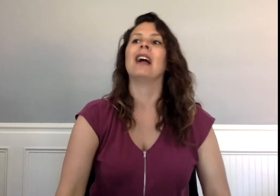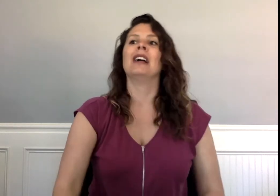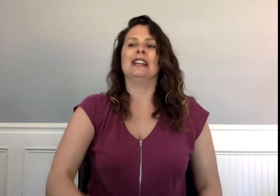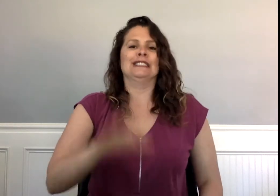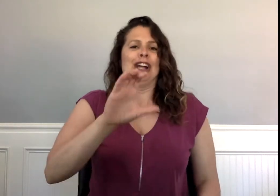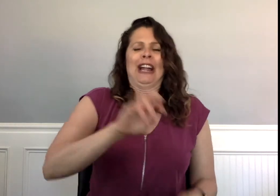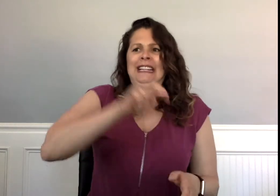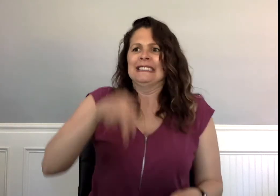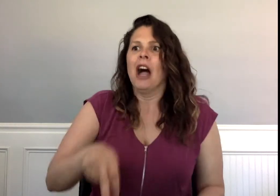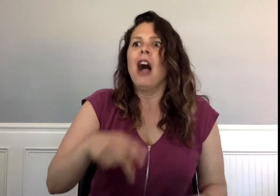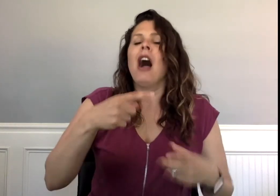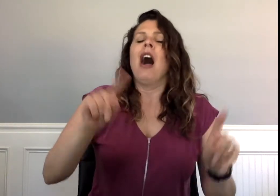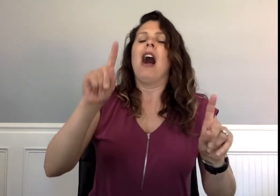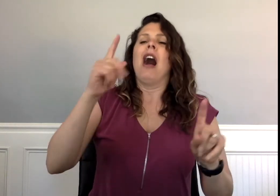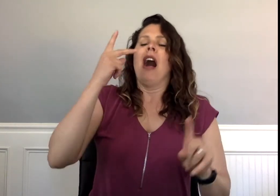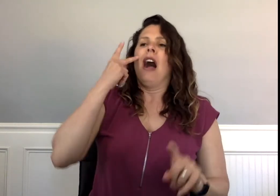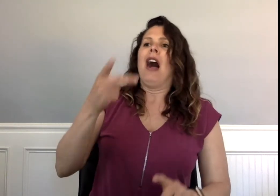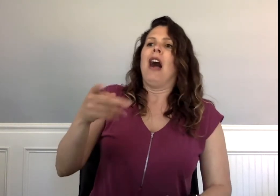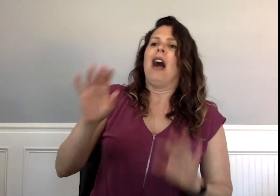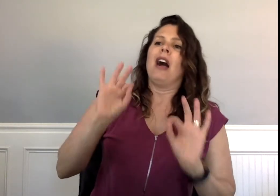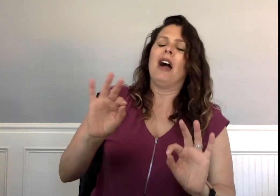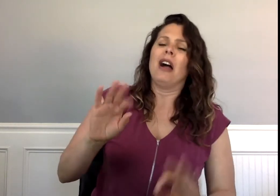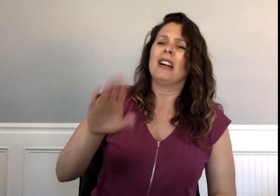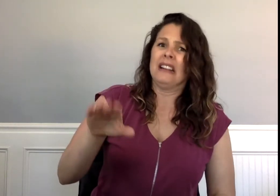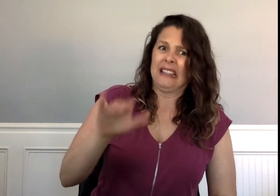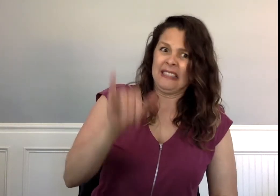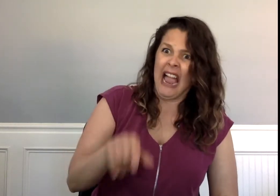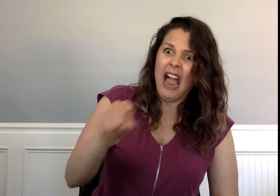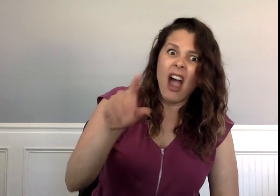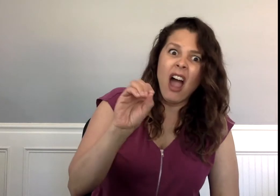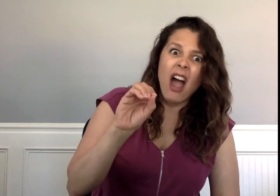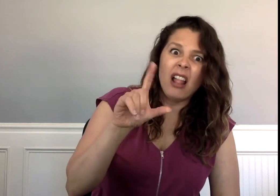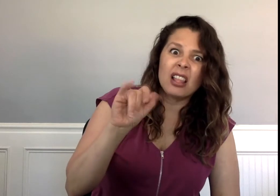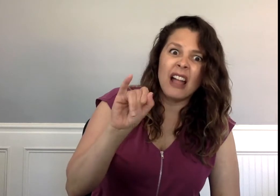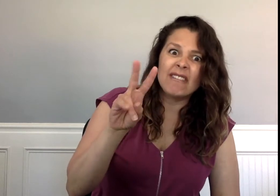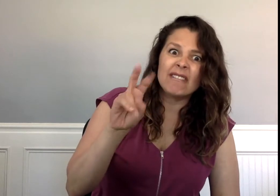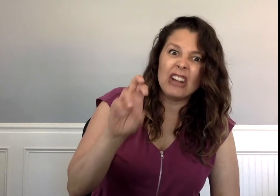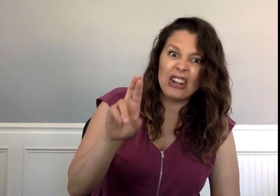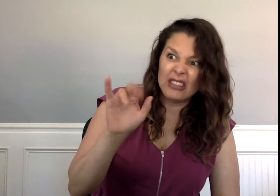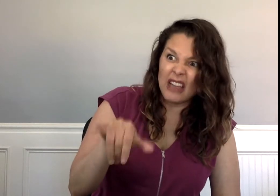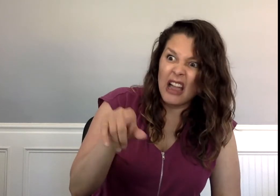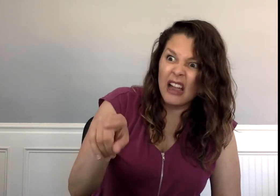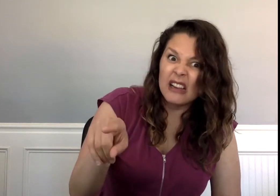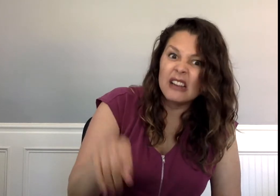Charlie stepped off the stool. He was so relieved. “Are you Oliver?” Charlie asked.